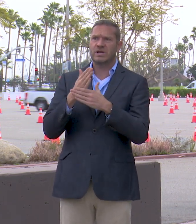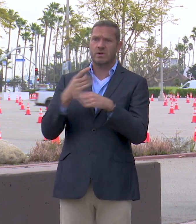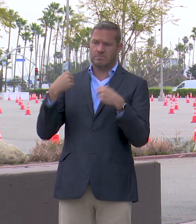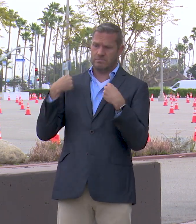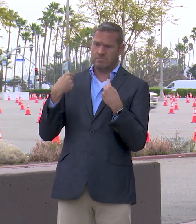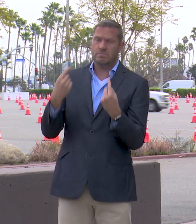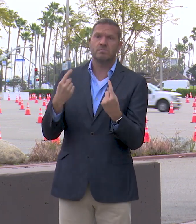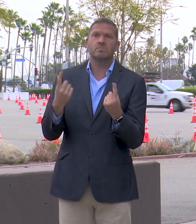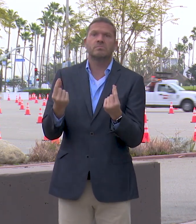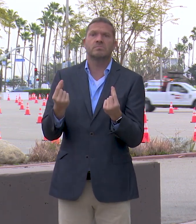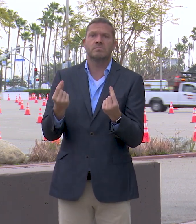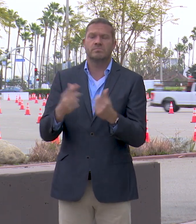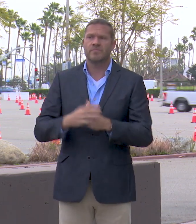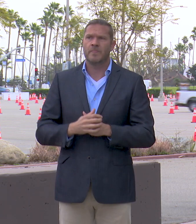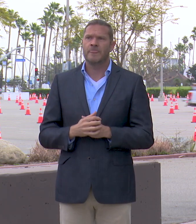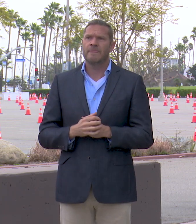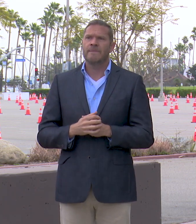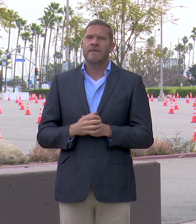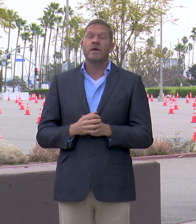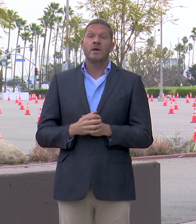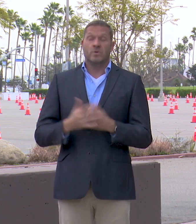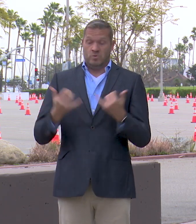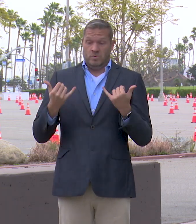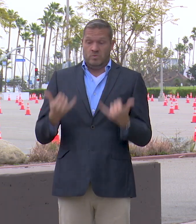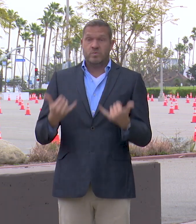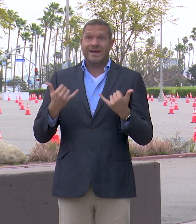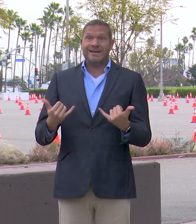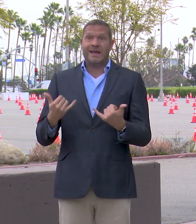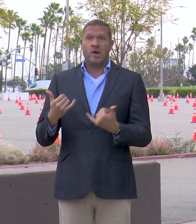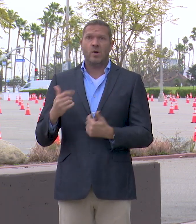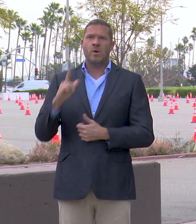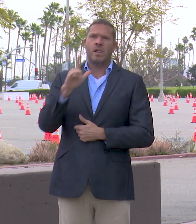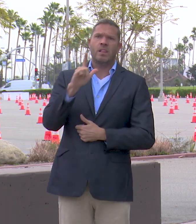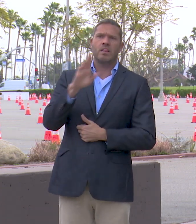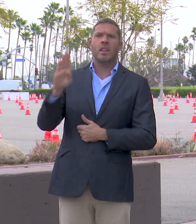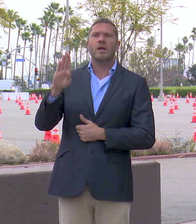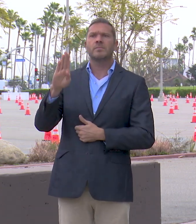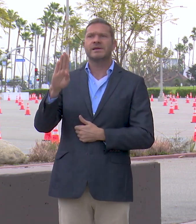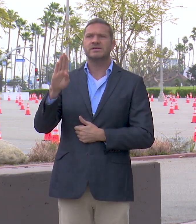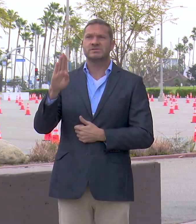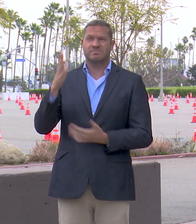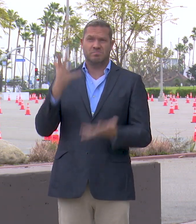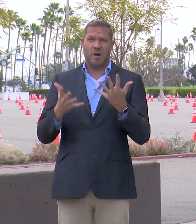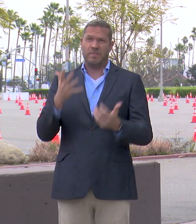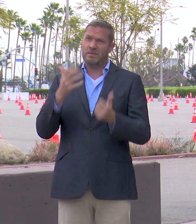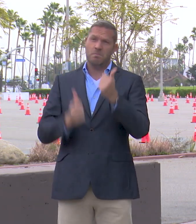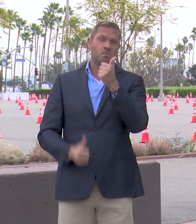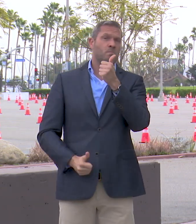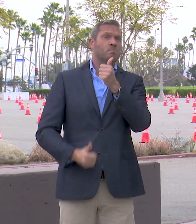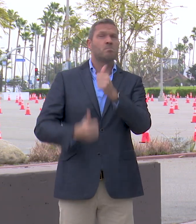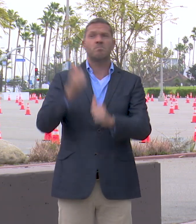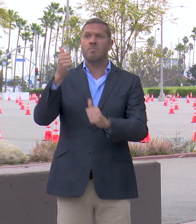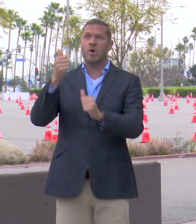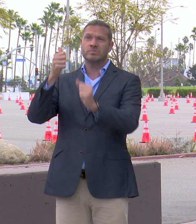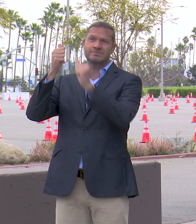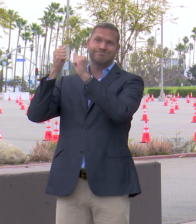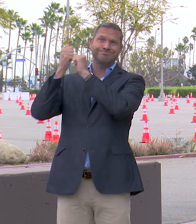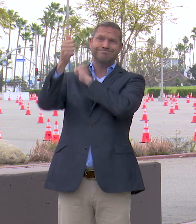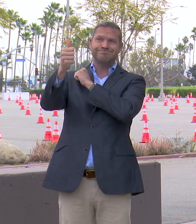Long Beach right now is, is probably the most furthest along big city in the state of California